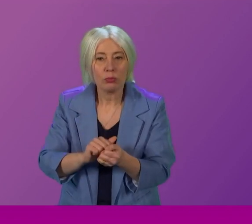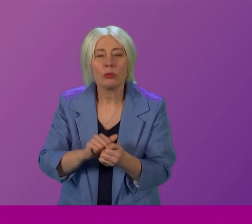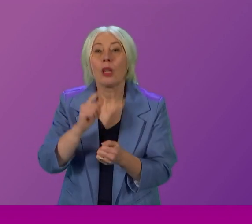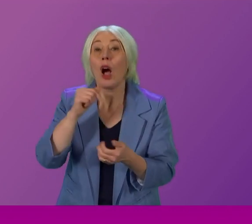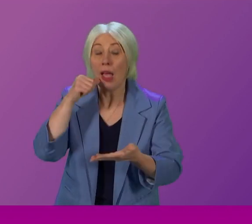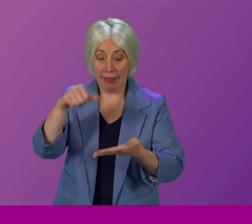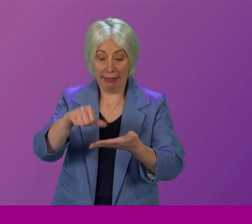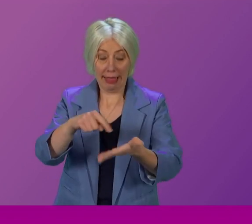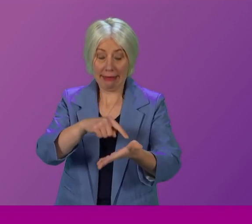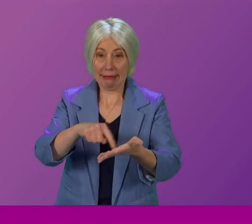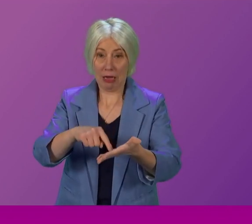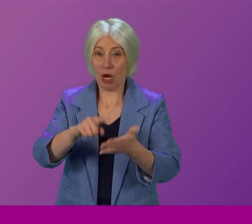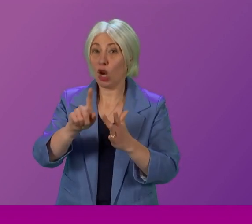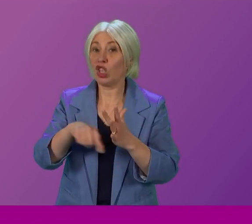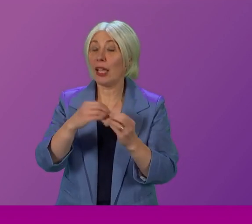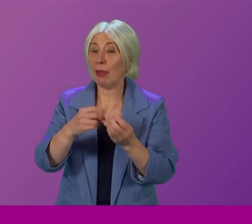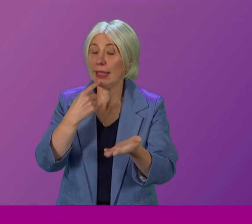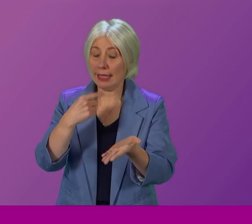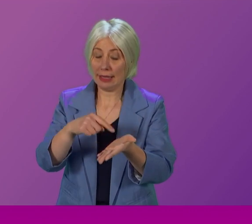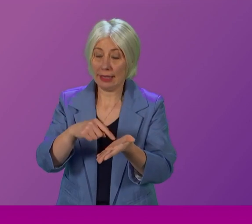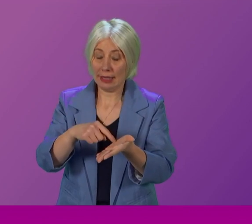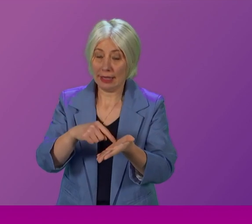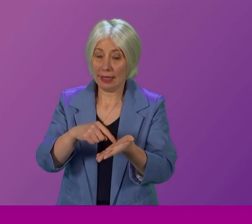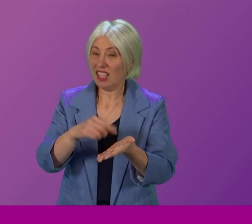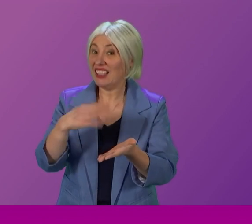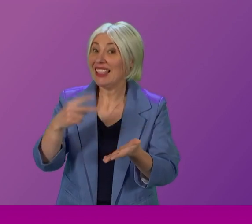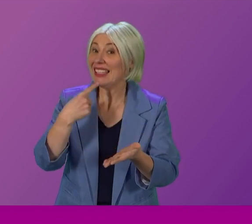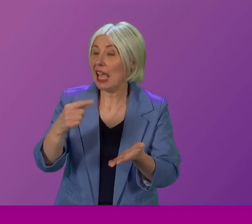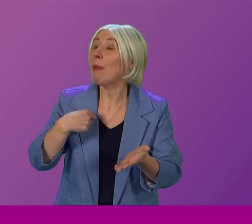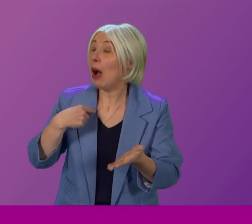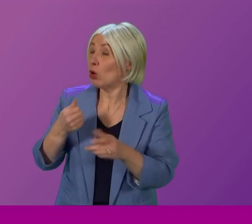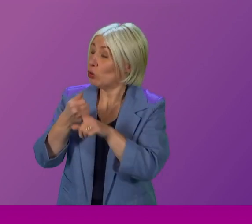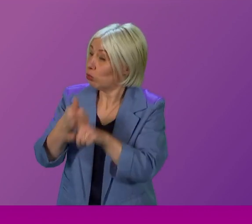that Jackie Baillie referred to, a line that she did not read out, so I will. It states: “We want to emphasise that we share the